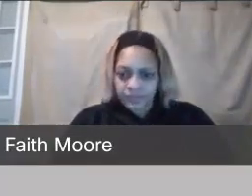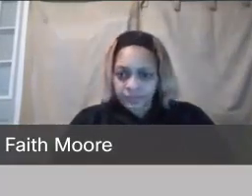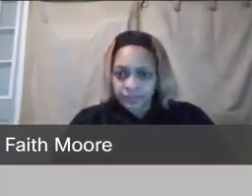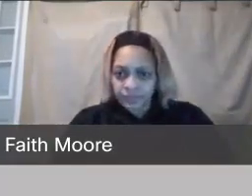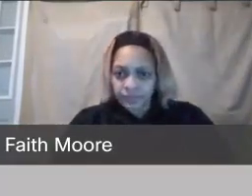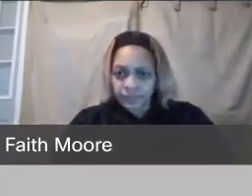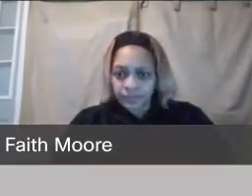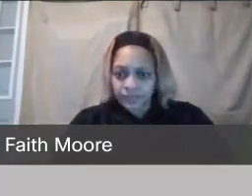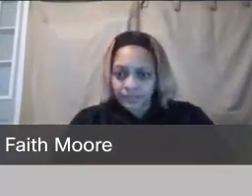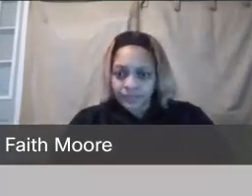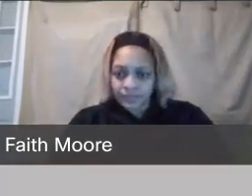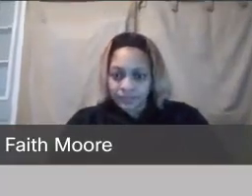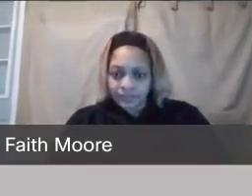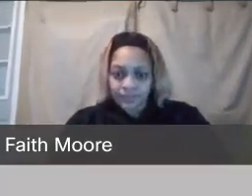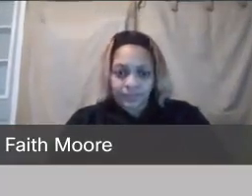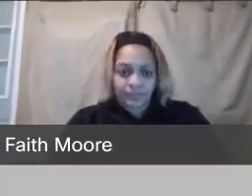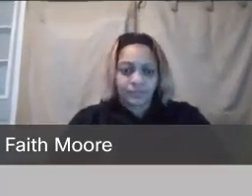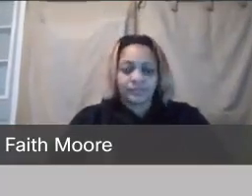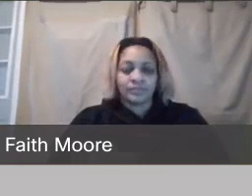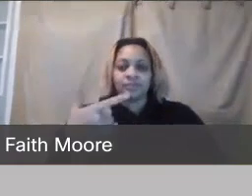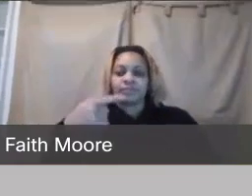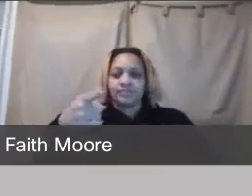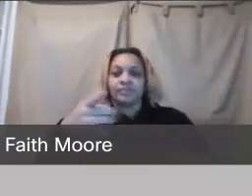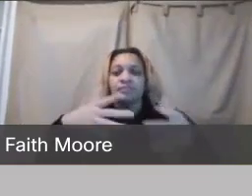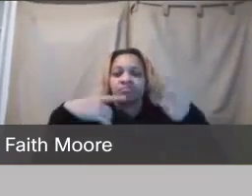1, more via the browser, this I think this is this.